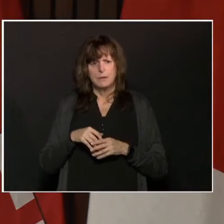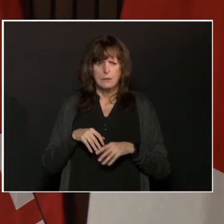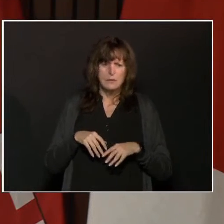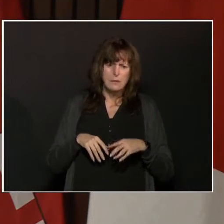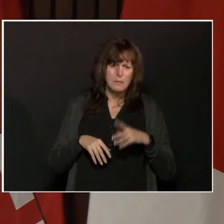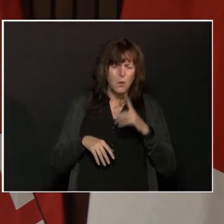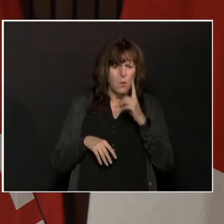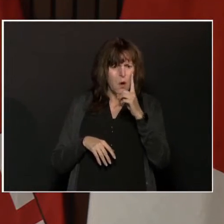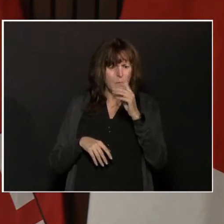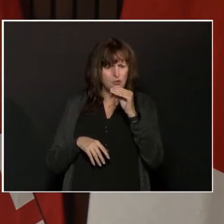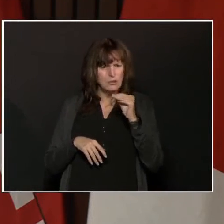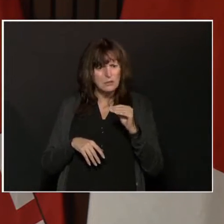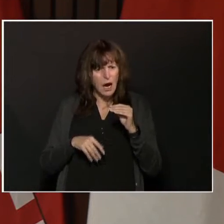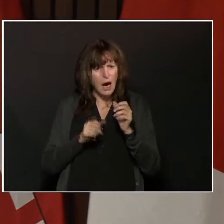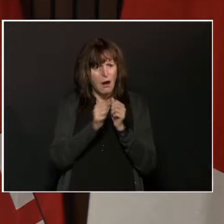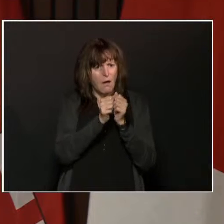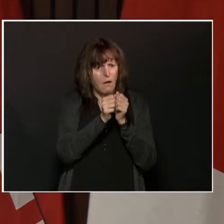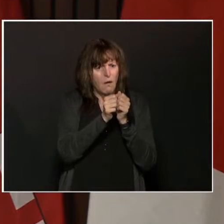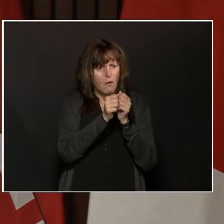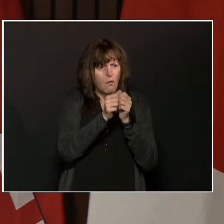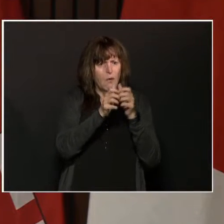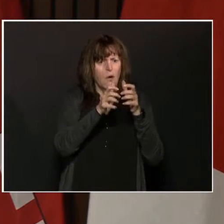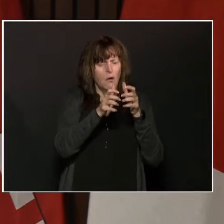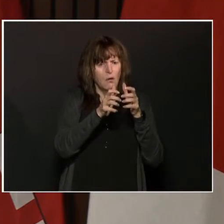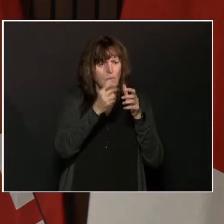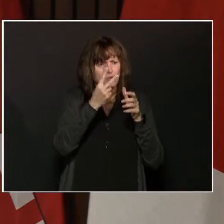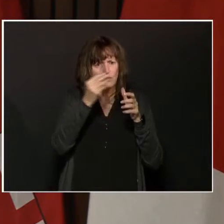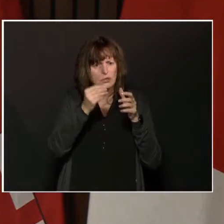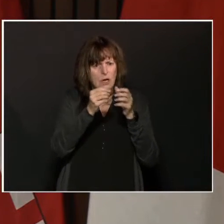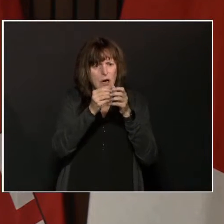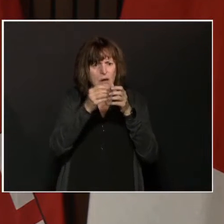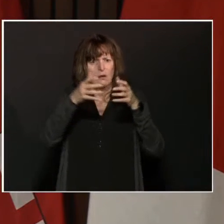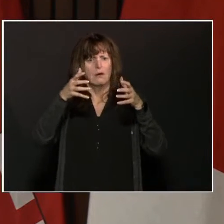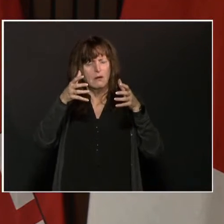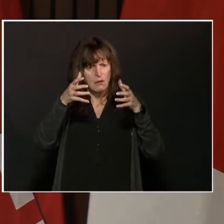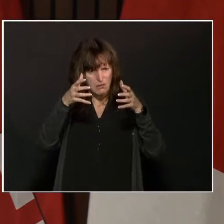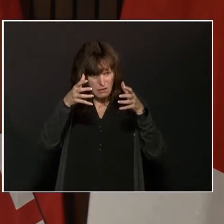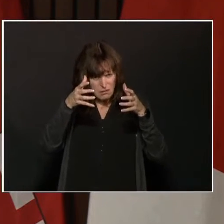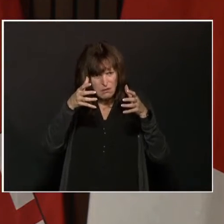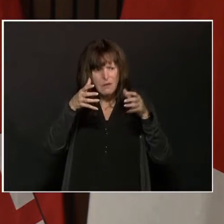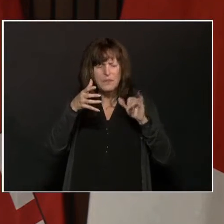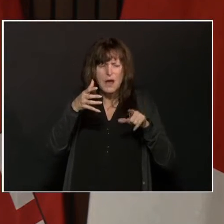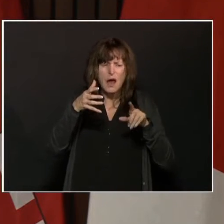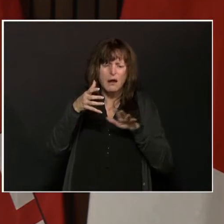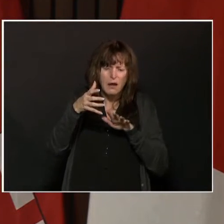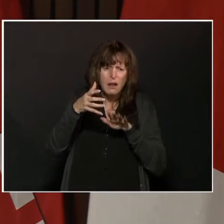TALKED ABOUT MORTALITY WE FELT IT WOULD BE IT WOULD BE PERHAPS BETWEEN ABOUT IT WOULD BE PERHAPS BETWEEN ABOUT 25 IT WOULD BE PERHAPS BETWEEN ABOUT ABOUT TWENTY-FIVE AND THIRTY A DAY ABOUT TWENTY-FIVE AND THIRTY A DAY AT THIS TIME